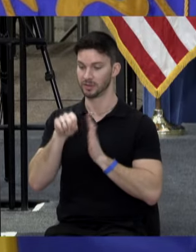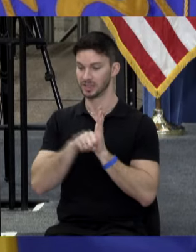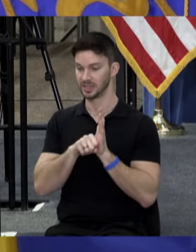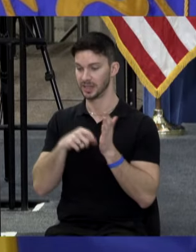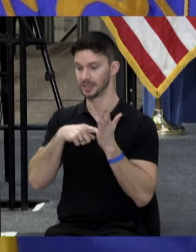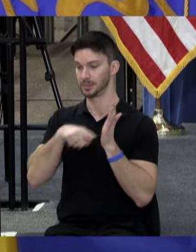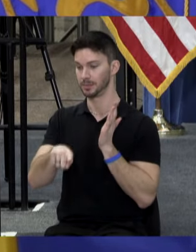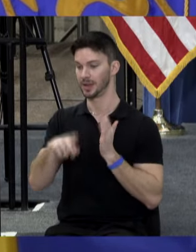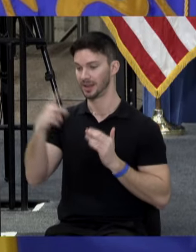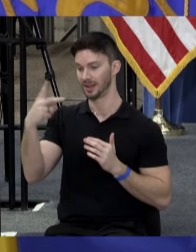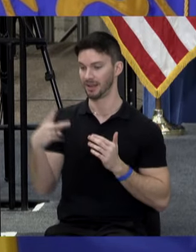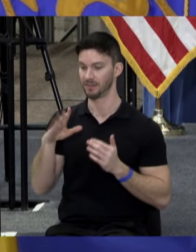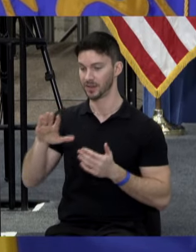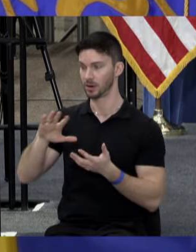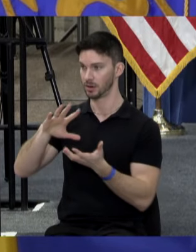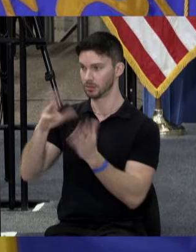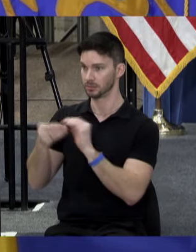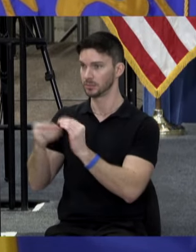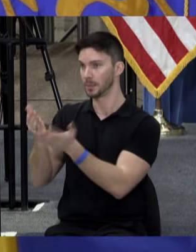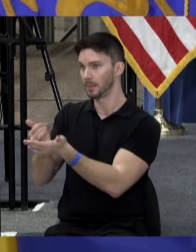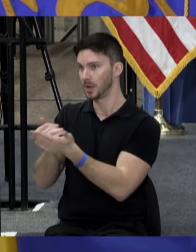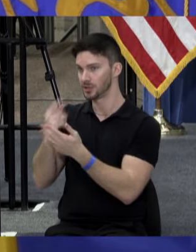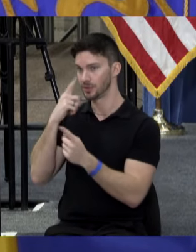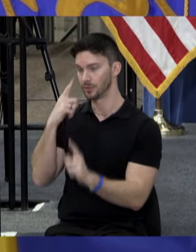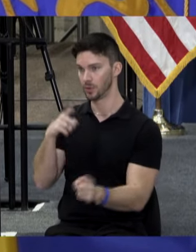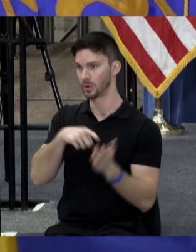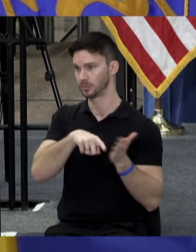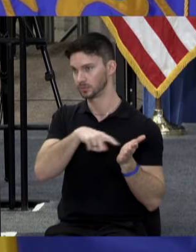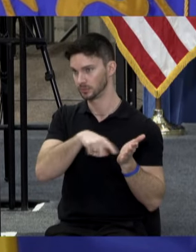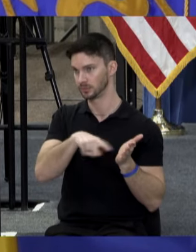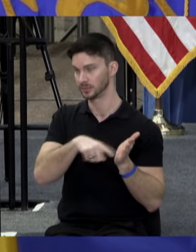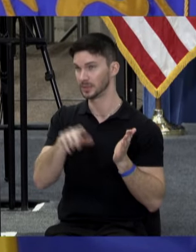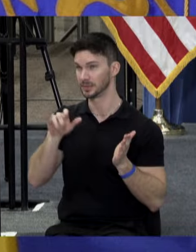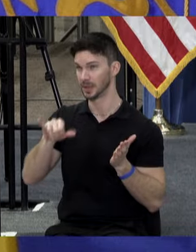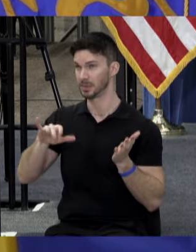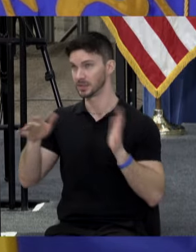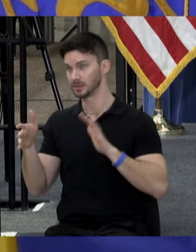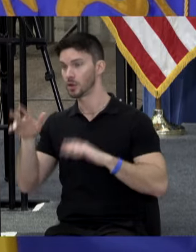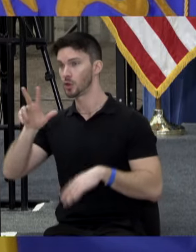for older Americans. That means 38 states spend the majority on institutional care.